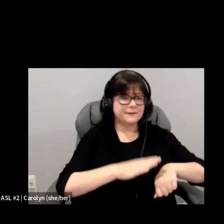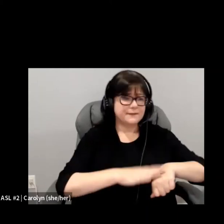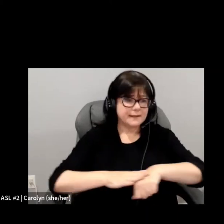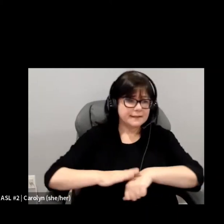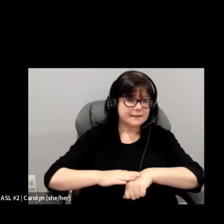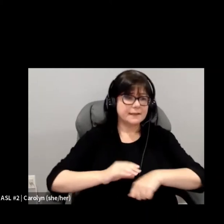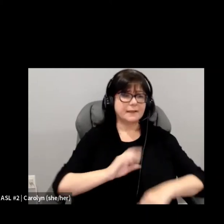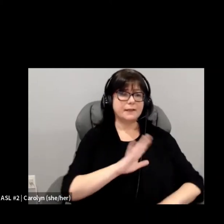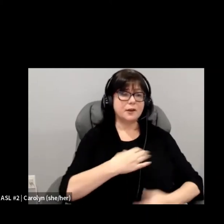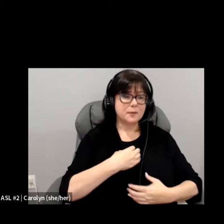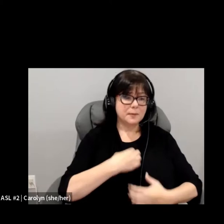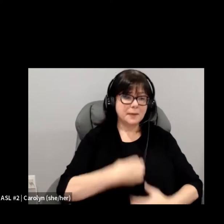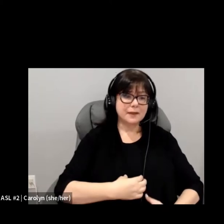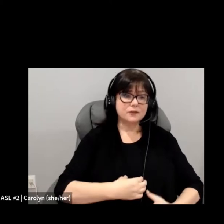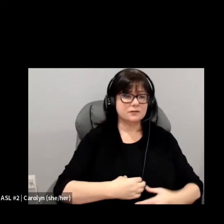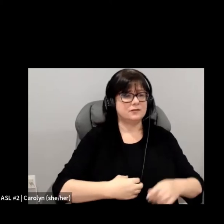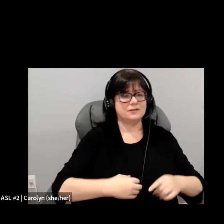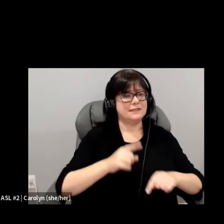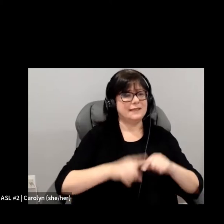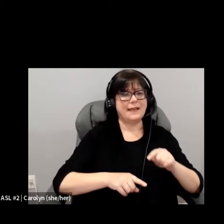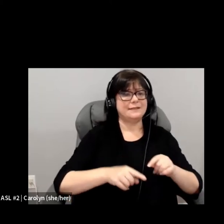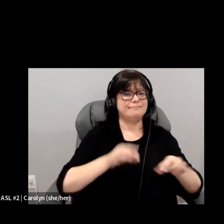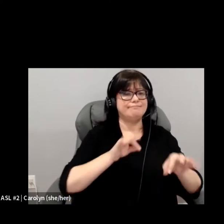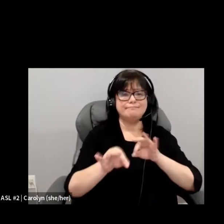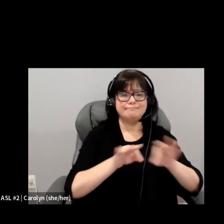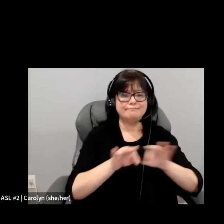WE WILL MISS THEM IMMENSELY.